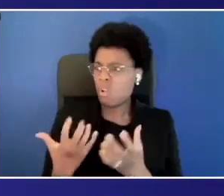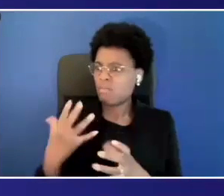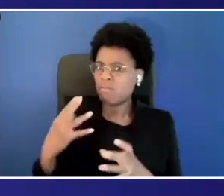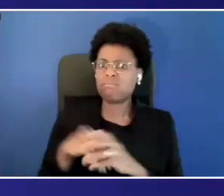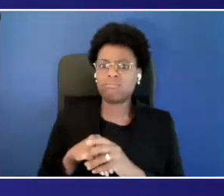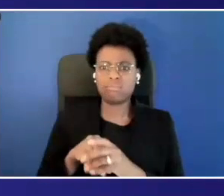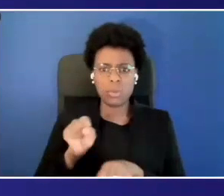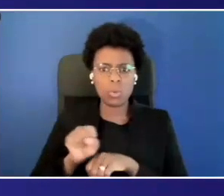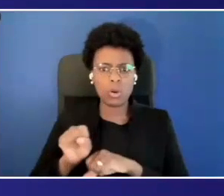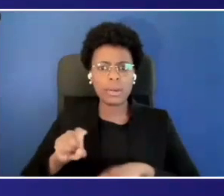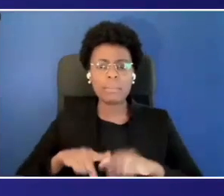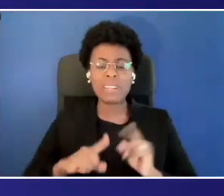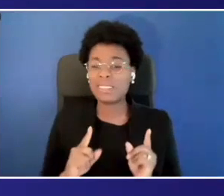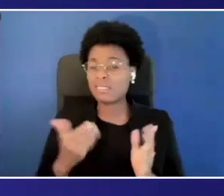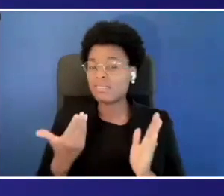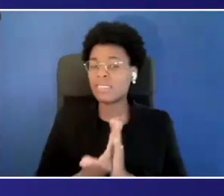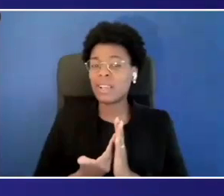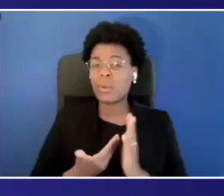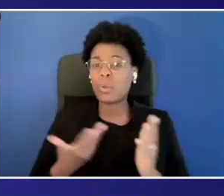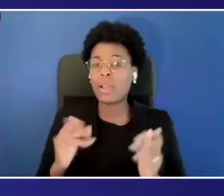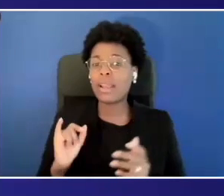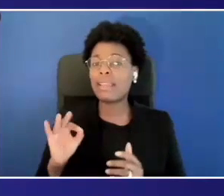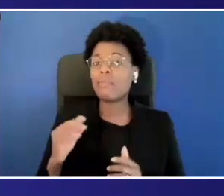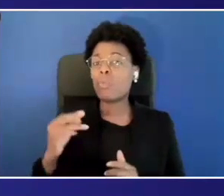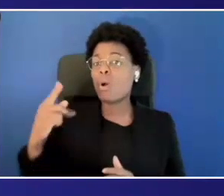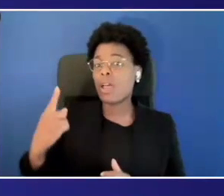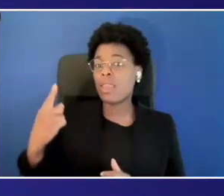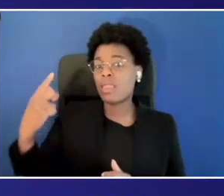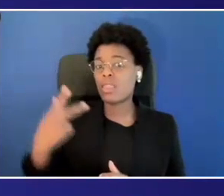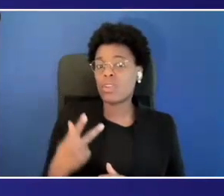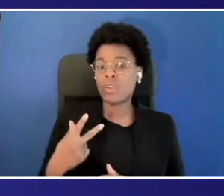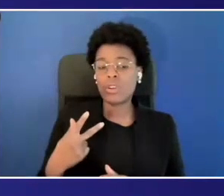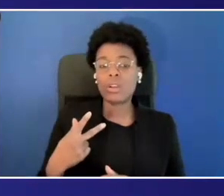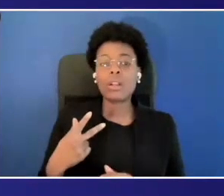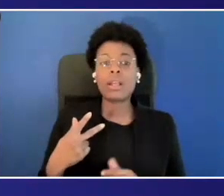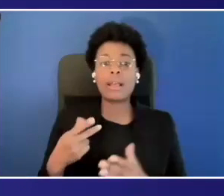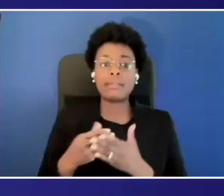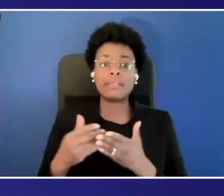But the simple fact is if they're spending a 3rd of their monthly salary on student loans, it just isn't maintainable.